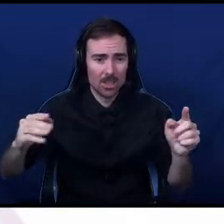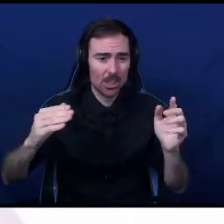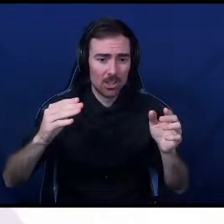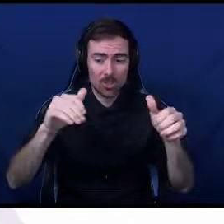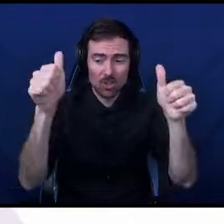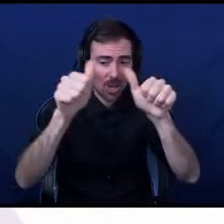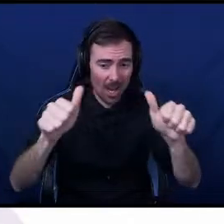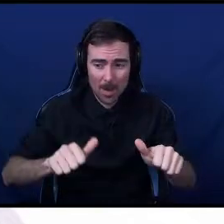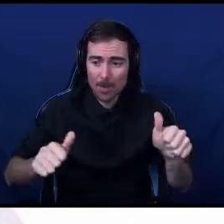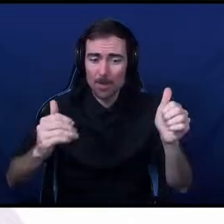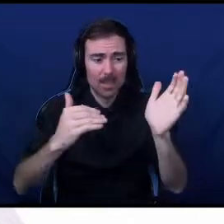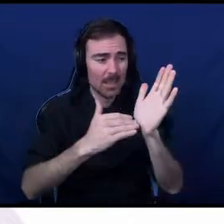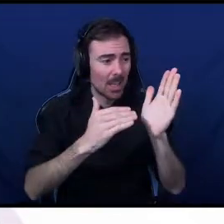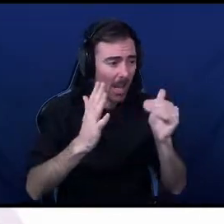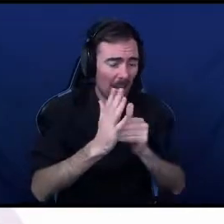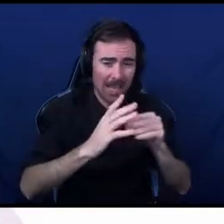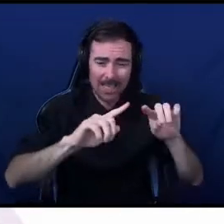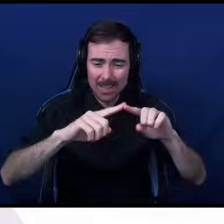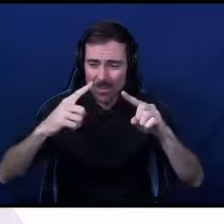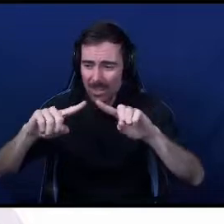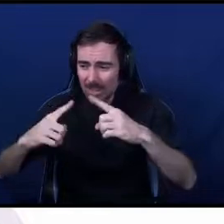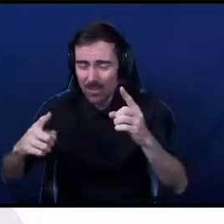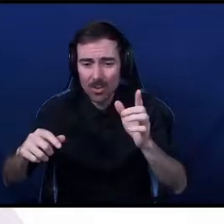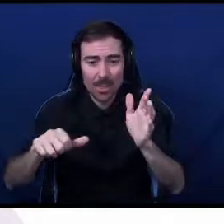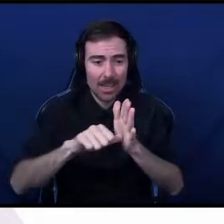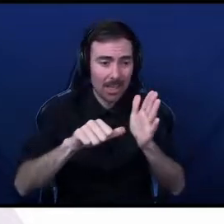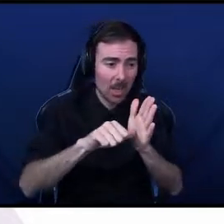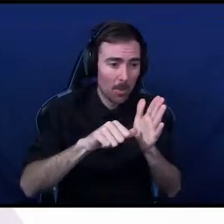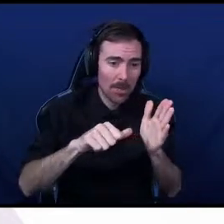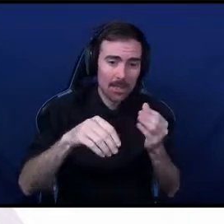economic, have socioeconomic status. We are. We all have